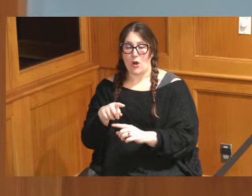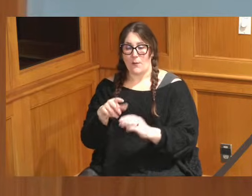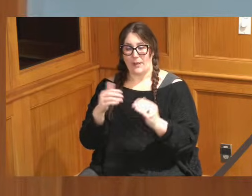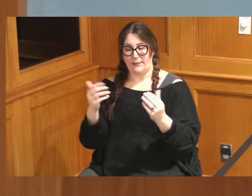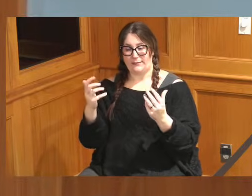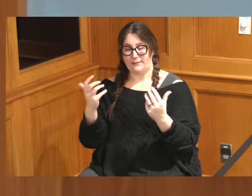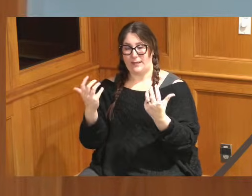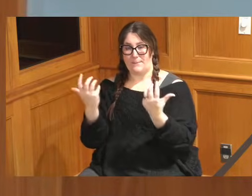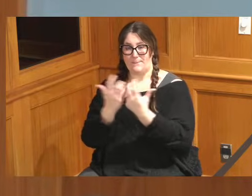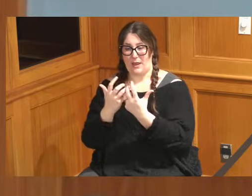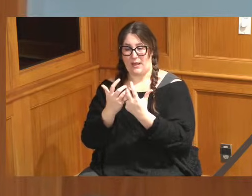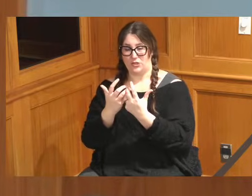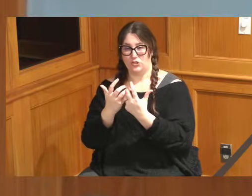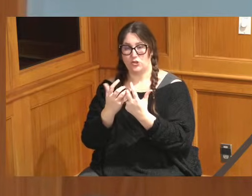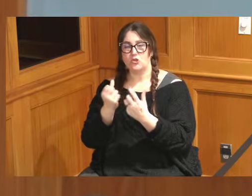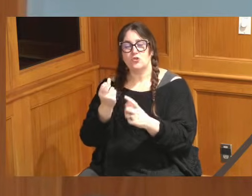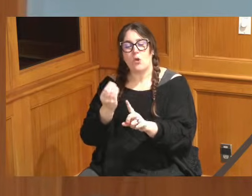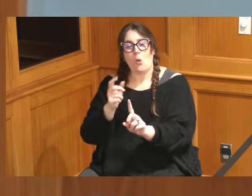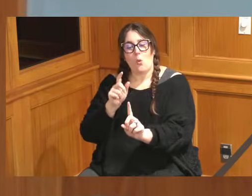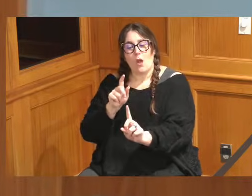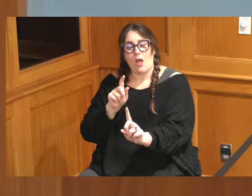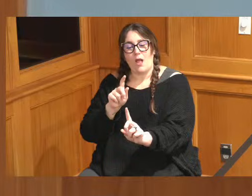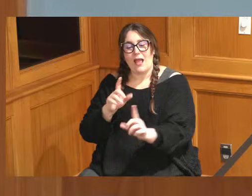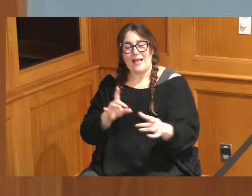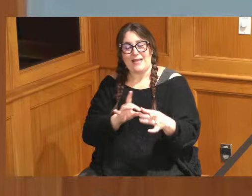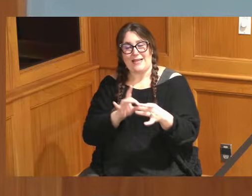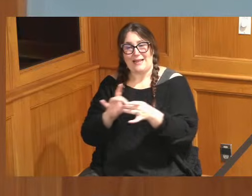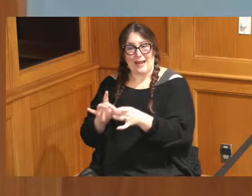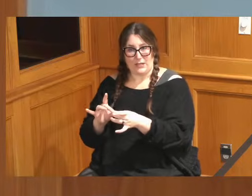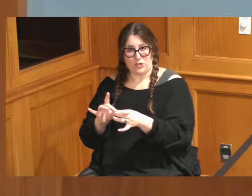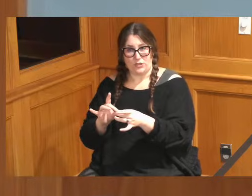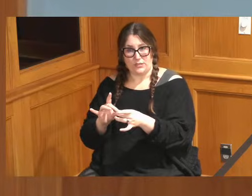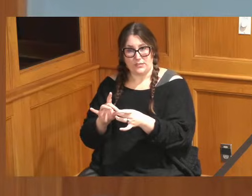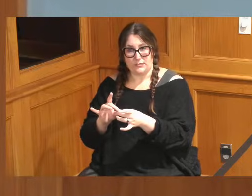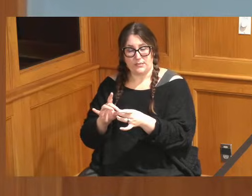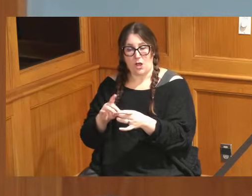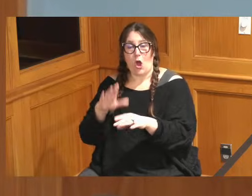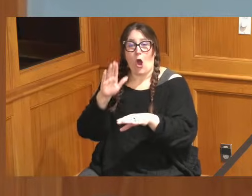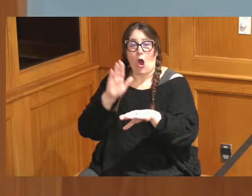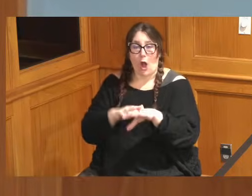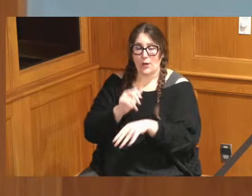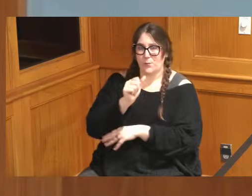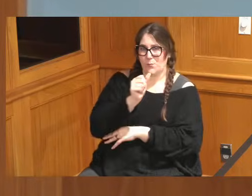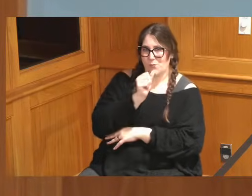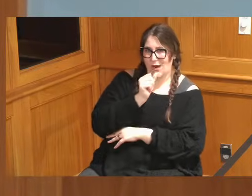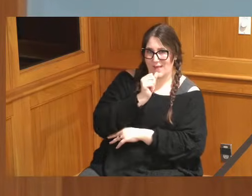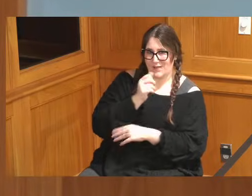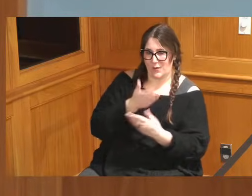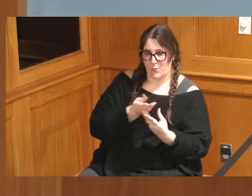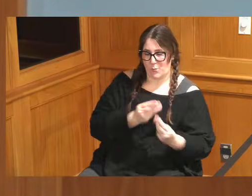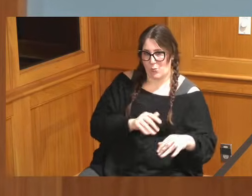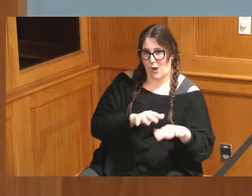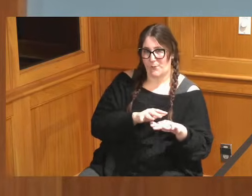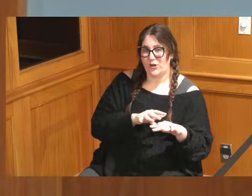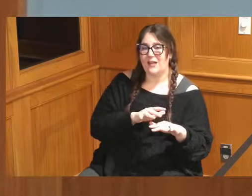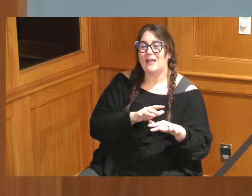to come into our sewer. So these are connections on private property that are contributing flow.